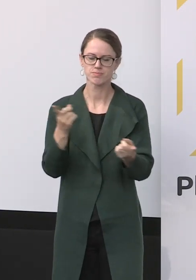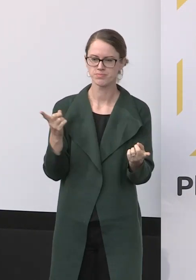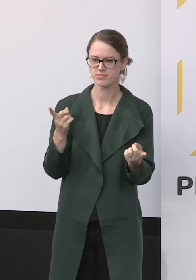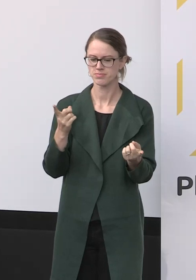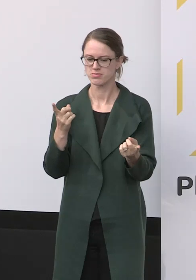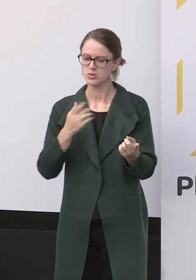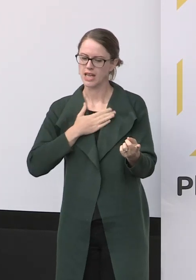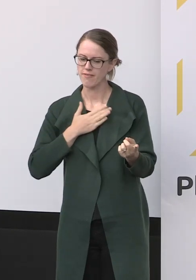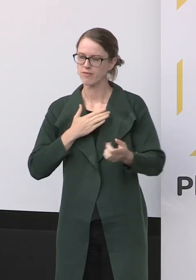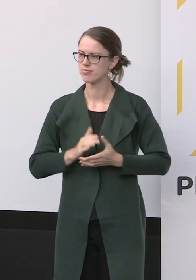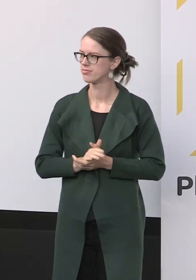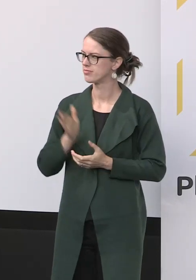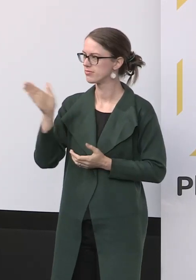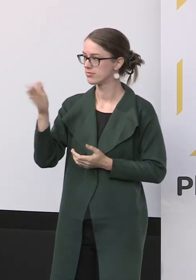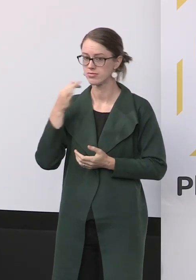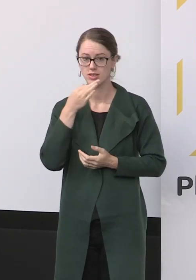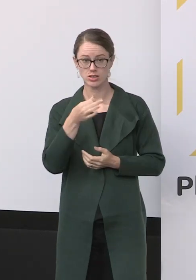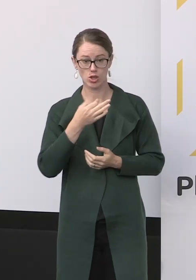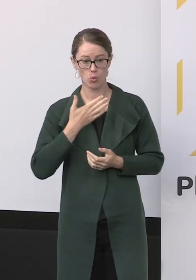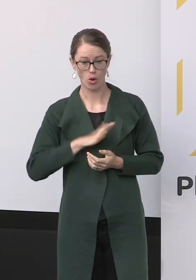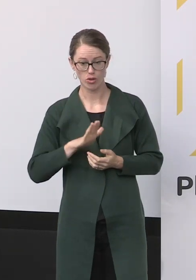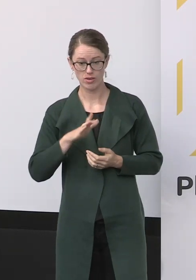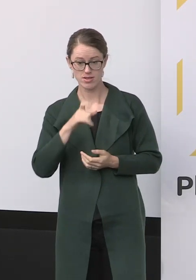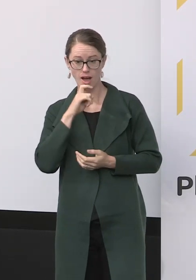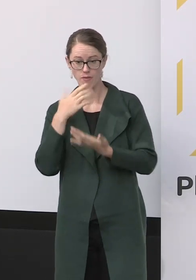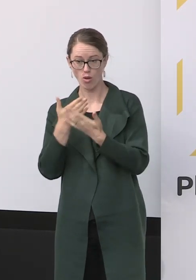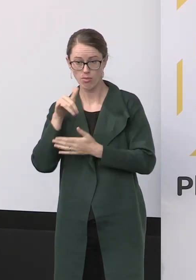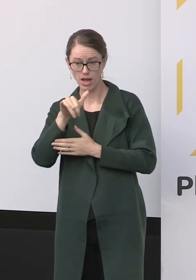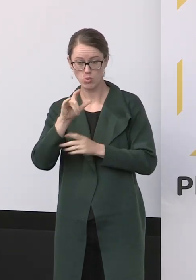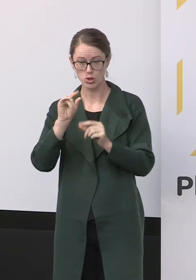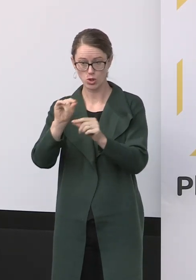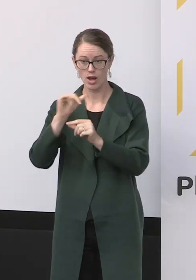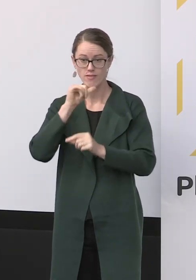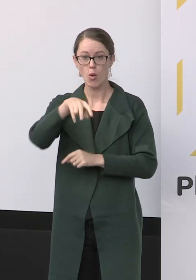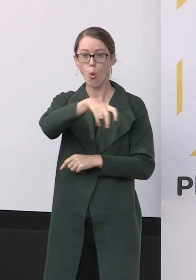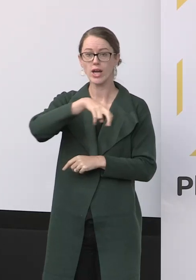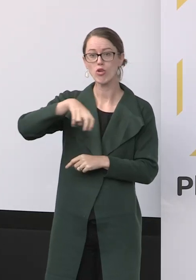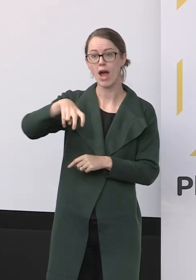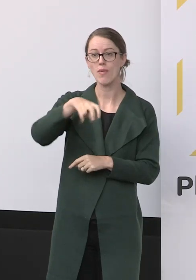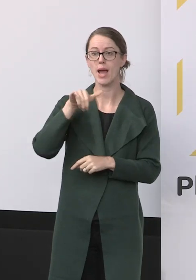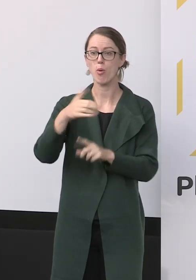airports and borders to help guarantee that we are keeping the border tight.